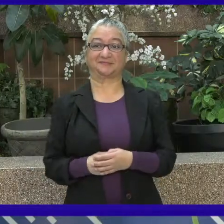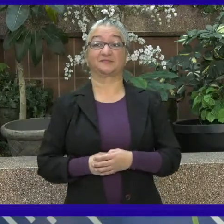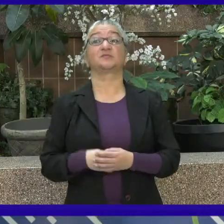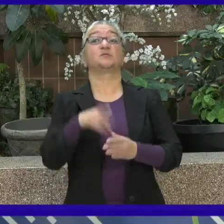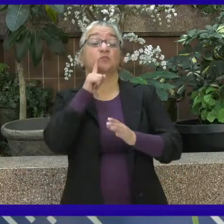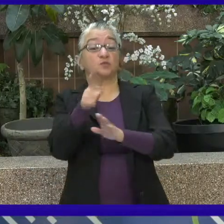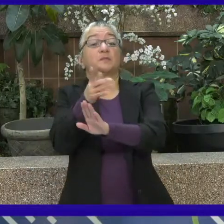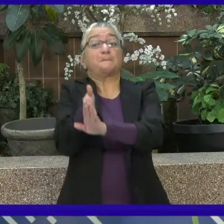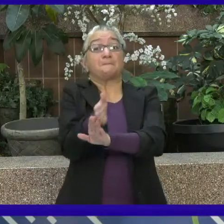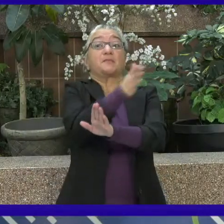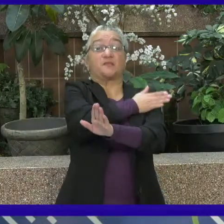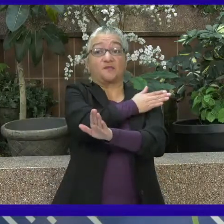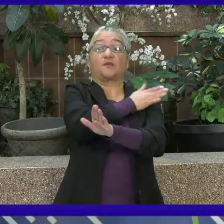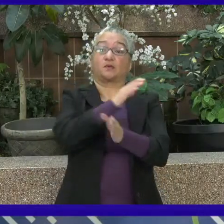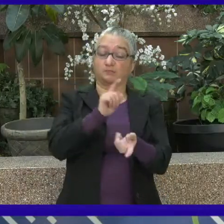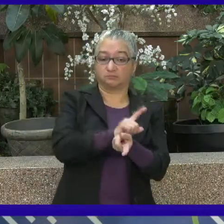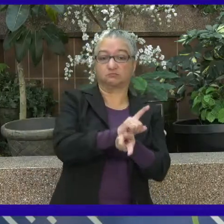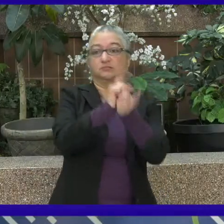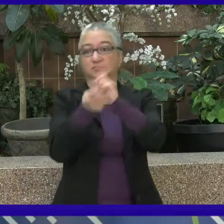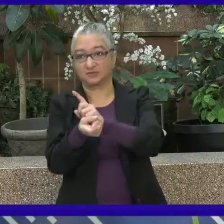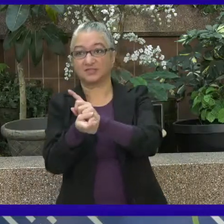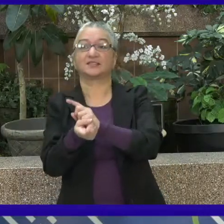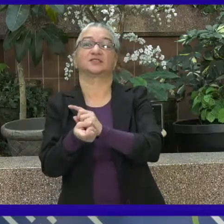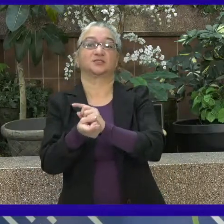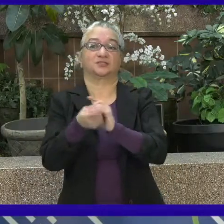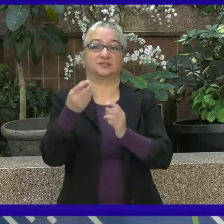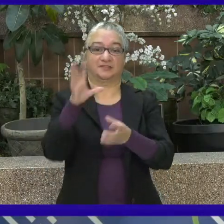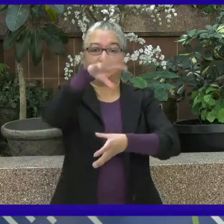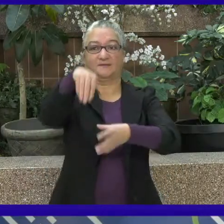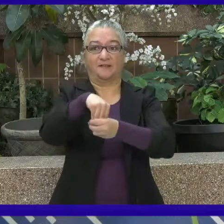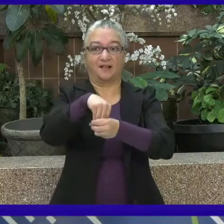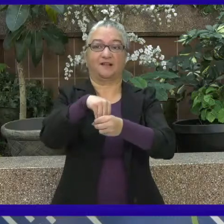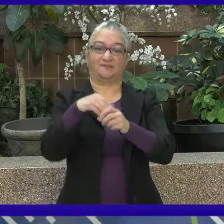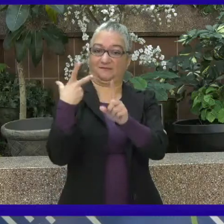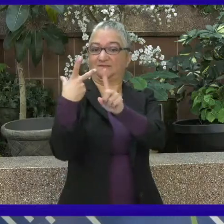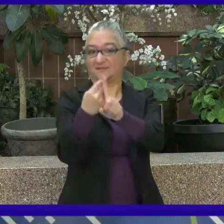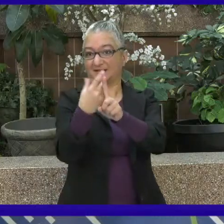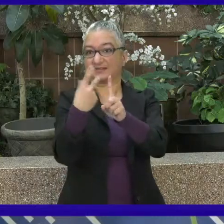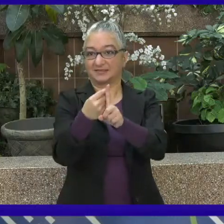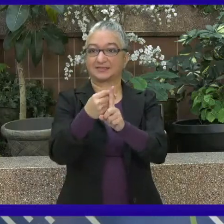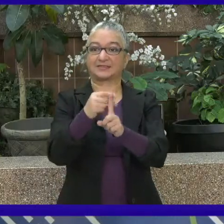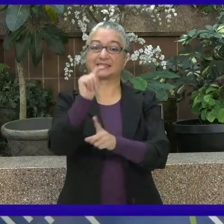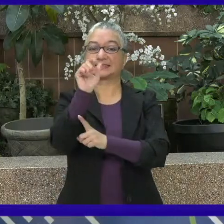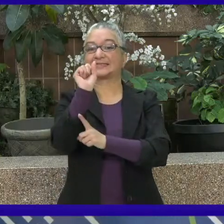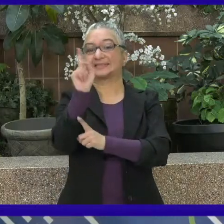vaccine provincial vaccine implementation task force with the province and since i've had the